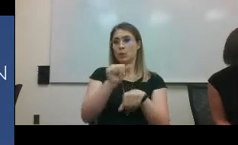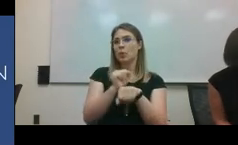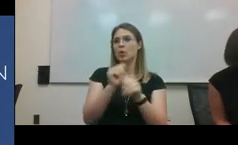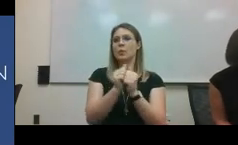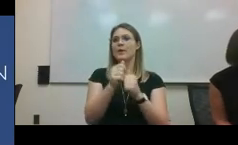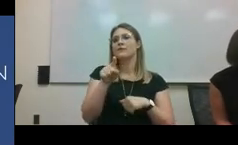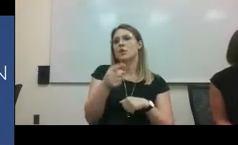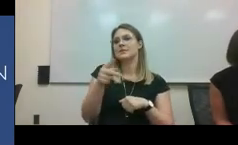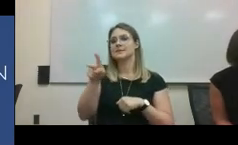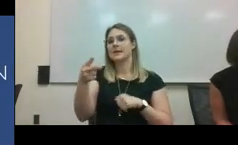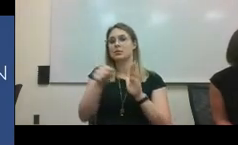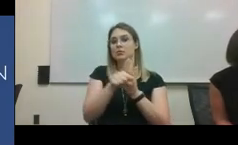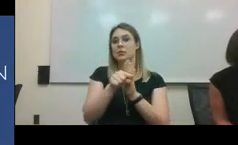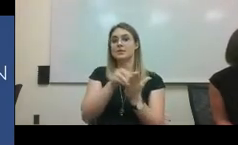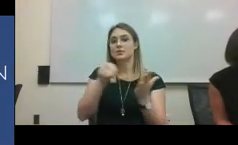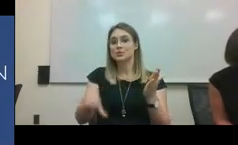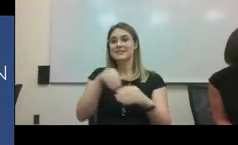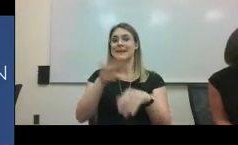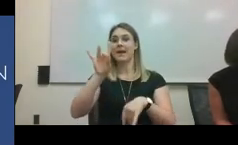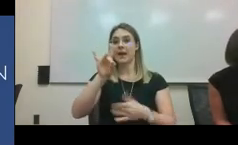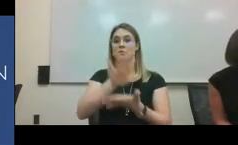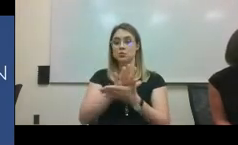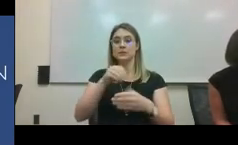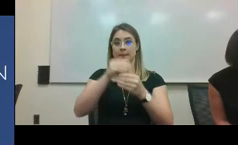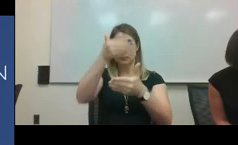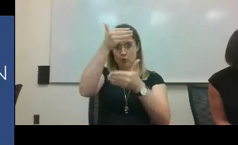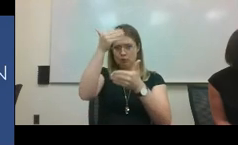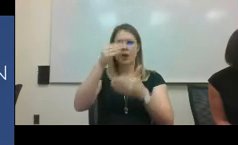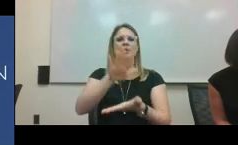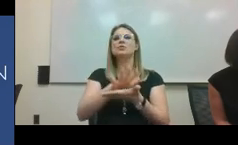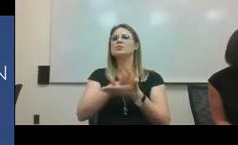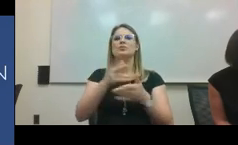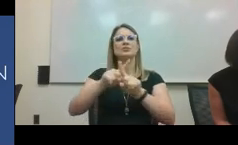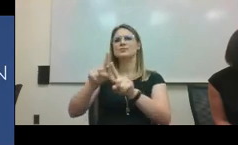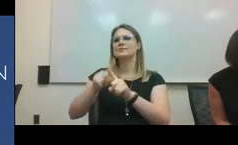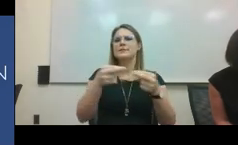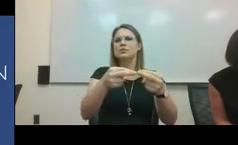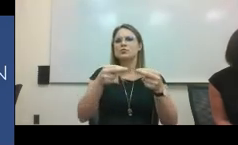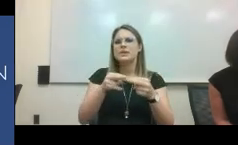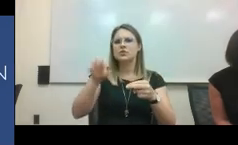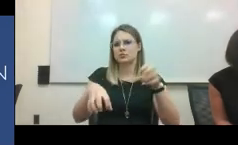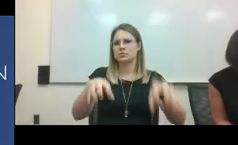in eight schools in Morocco. These schools were located throughout Morocco in different regions which meant there was lots